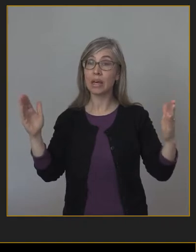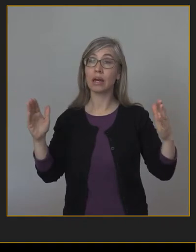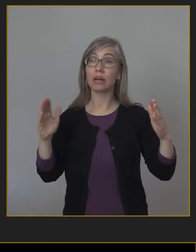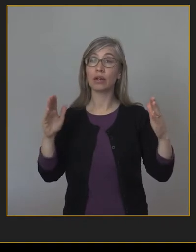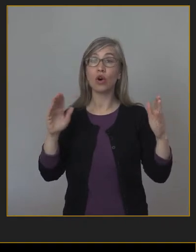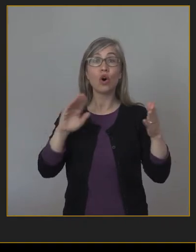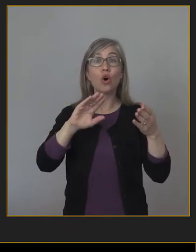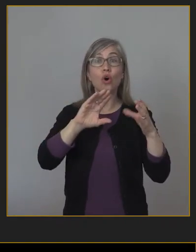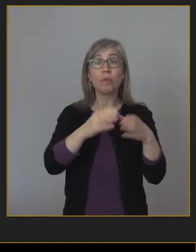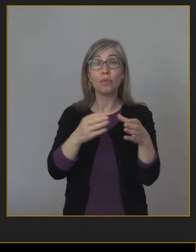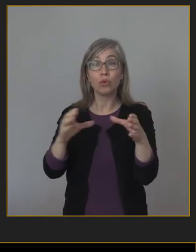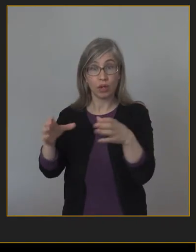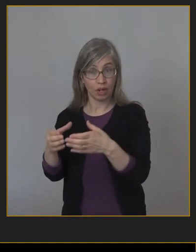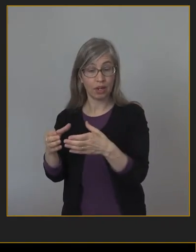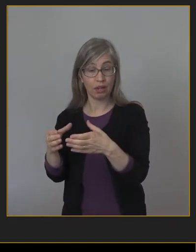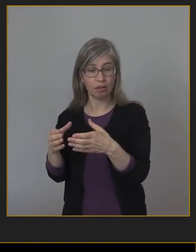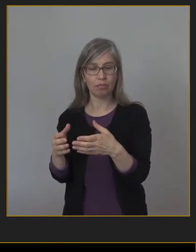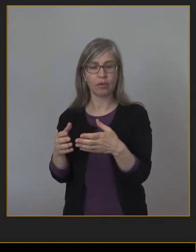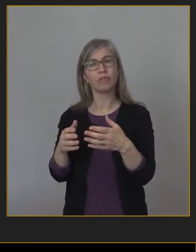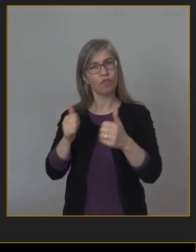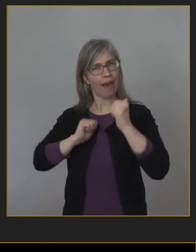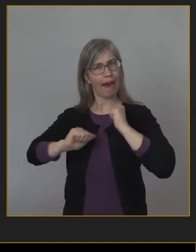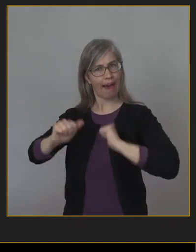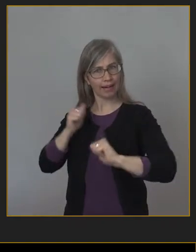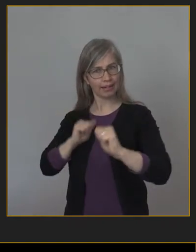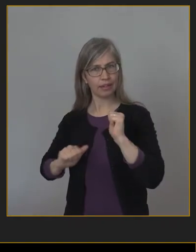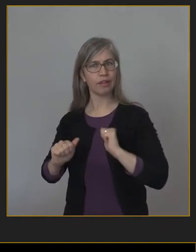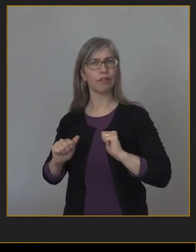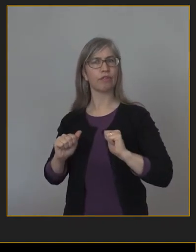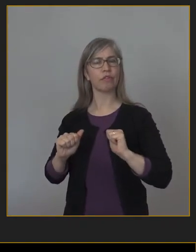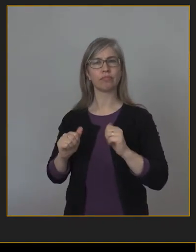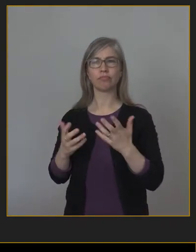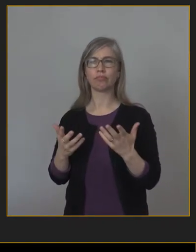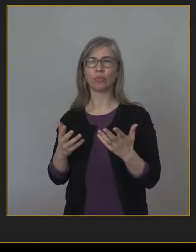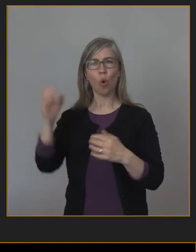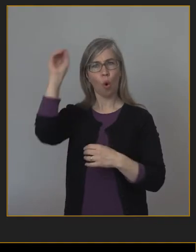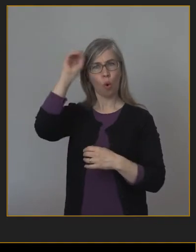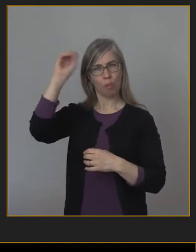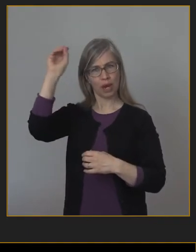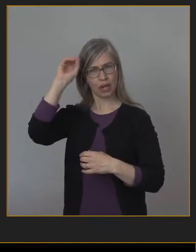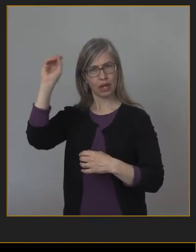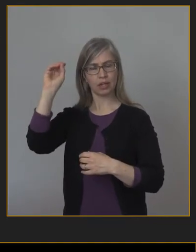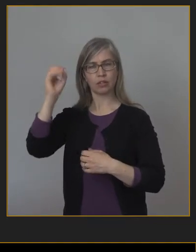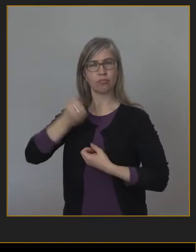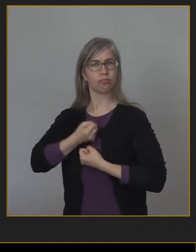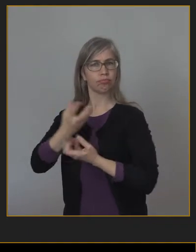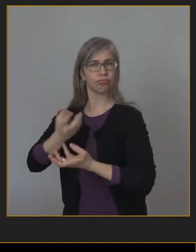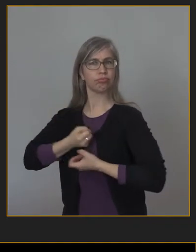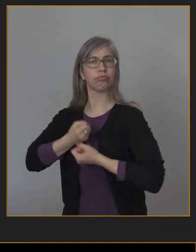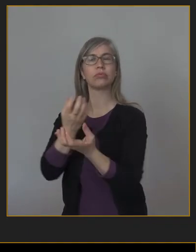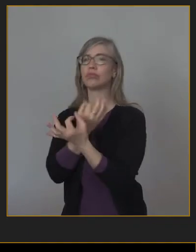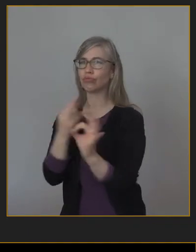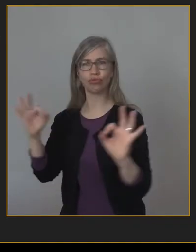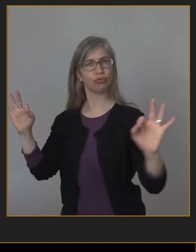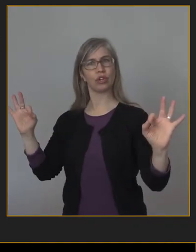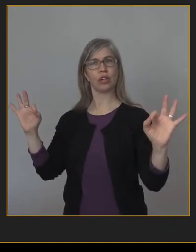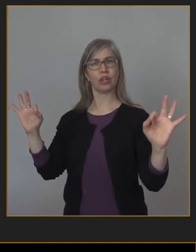...deaf community of people who feel empowered to freely express themselves.